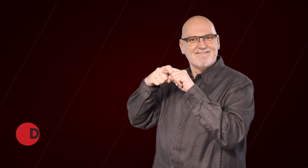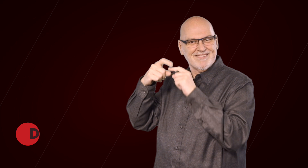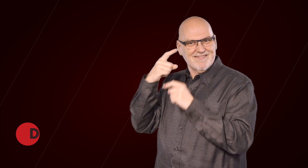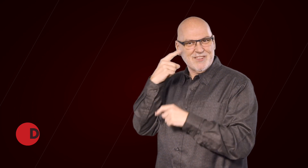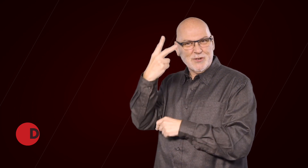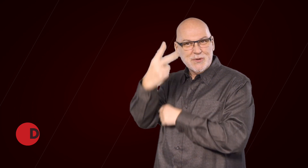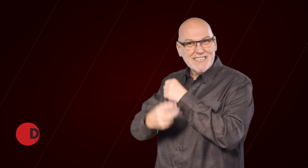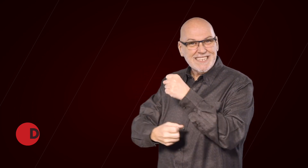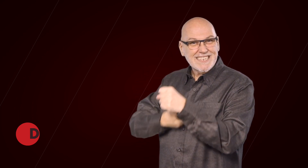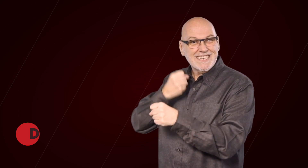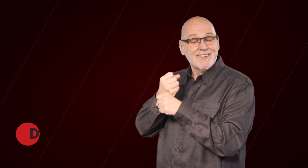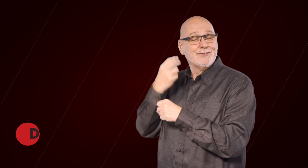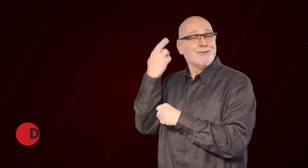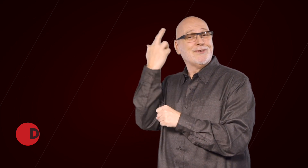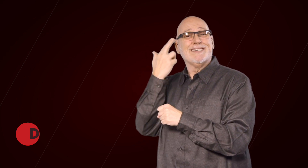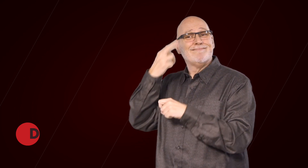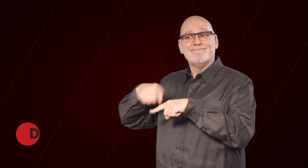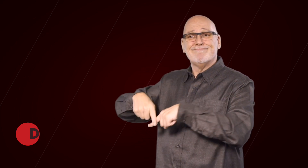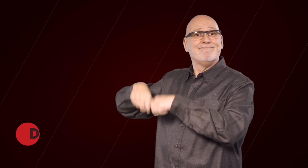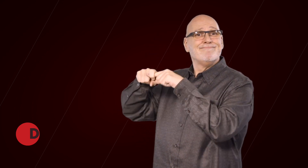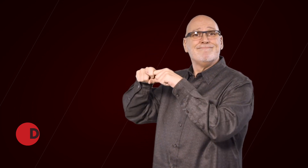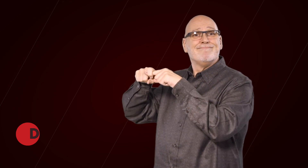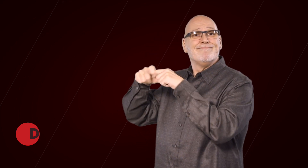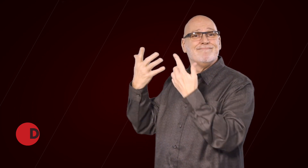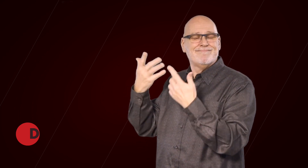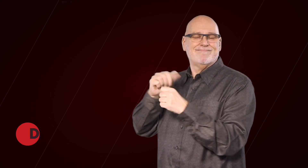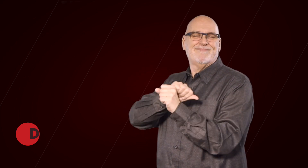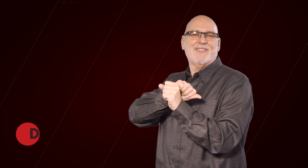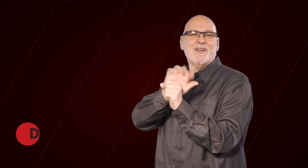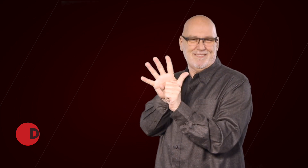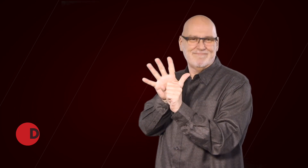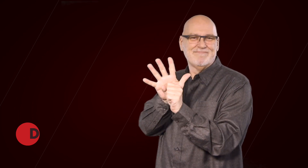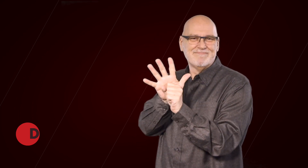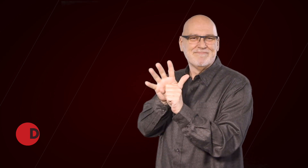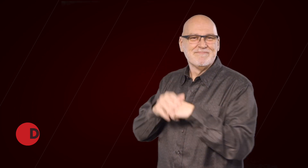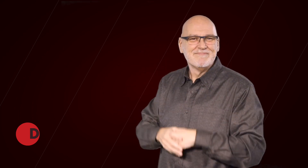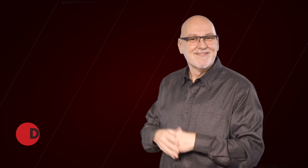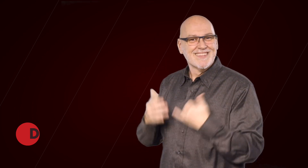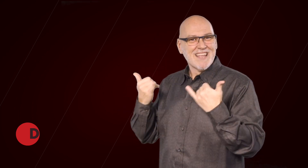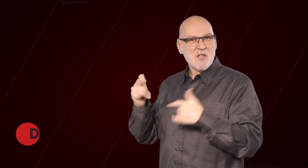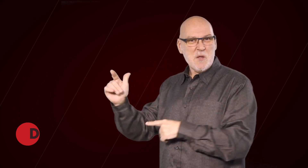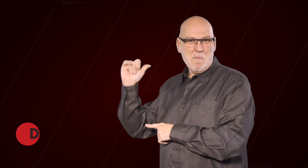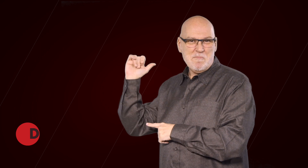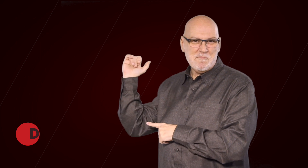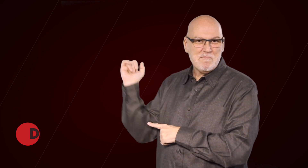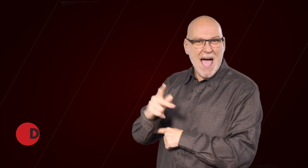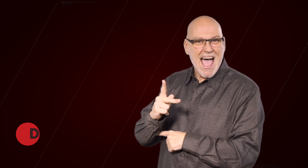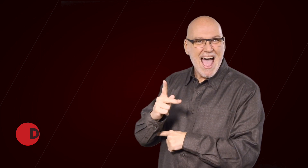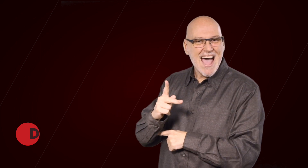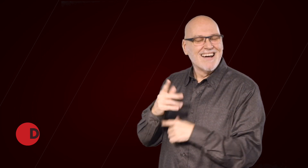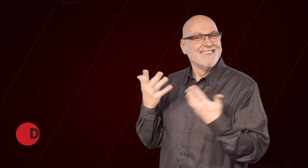for two years due to COVID-19. Now it is back.